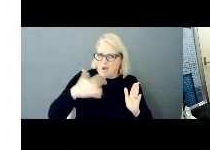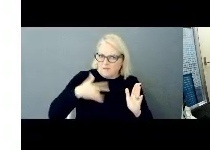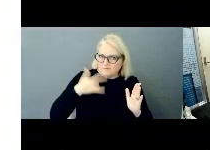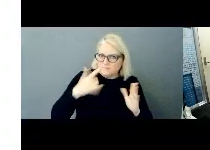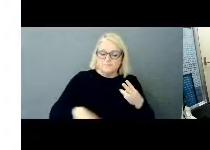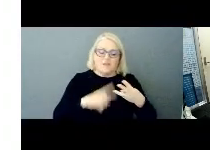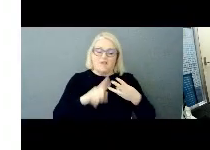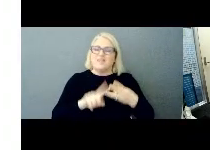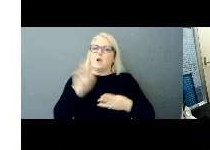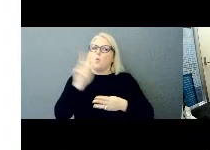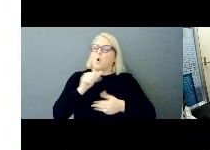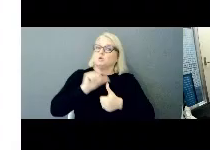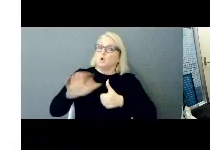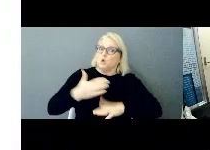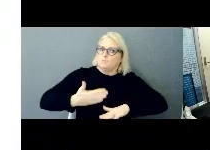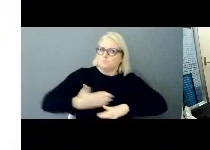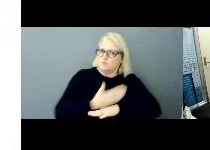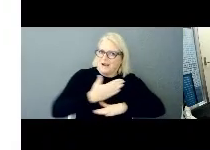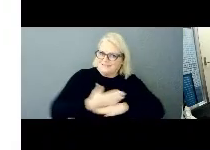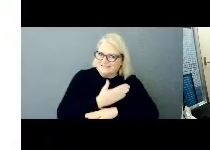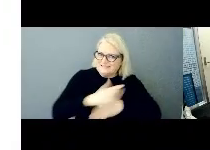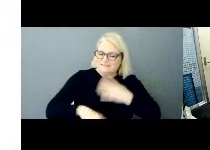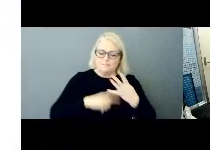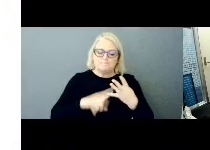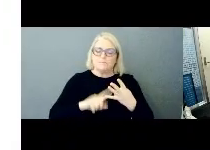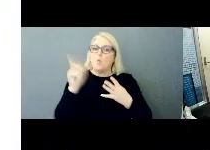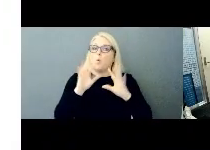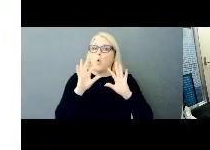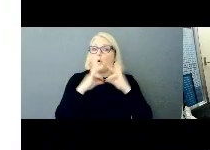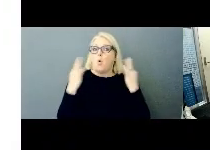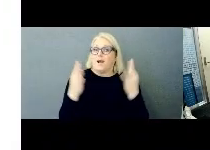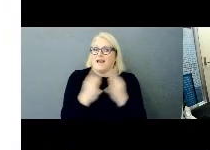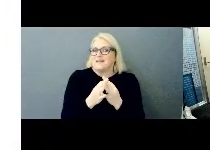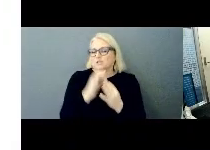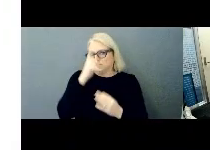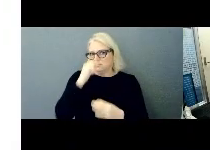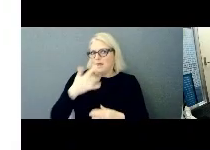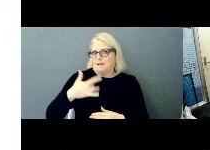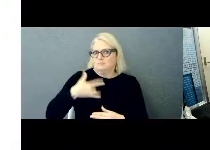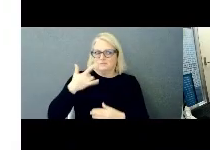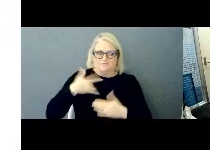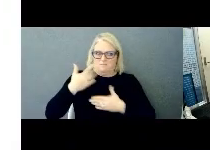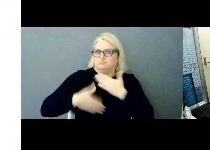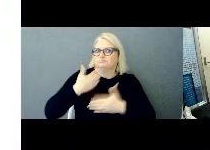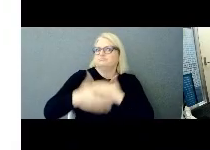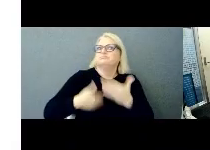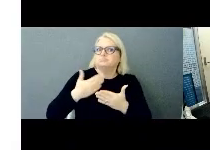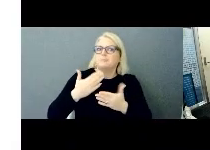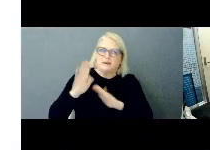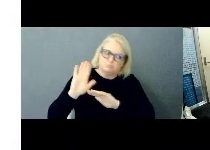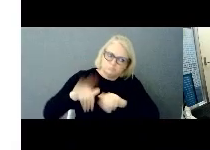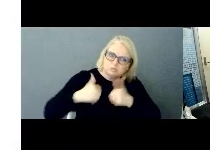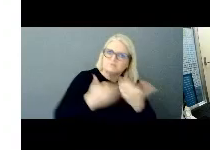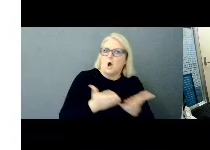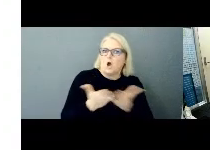And what are the organisational conditions that facilitate the outcomes? And once you've worked those things out,